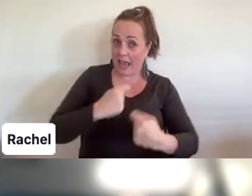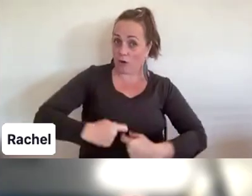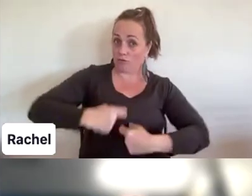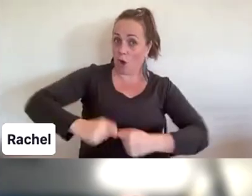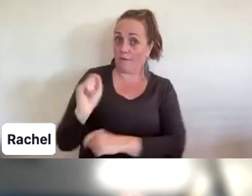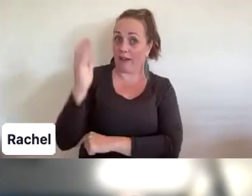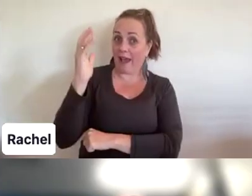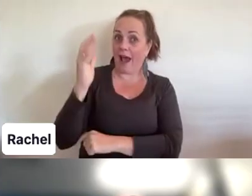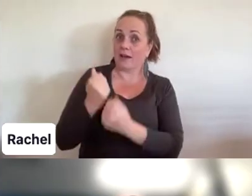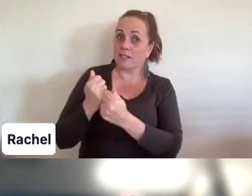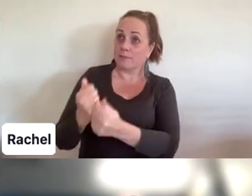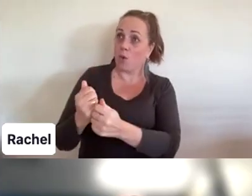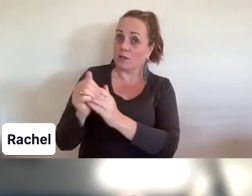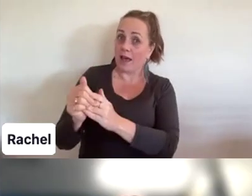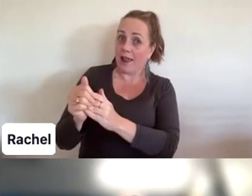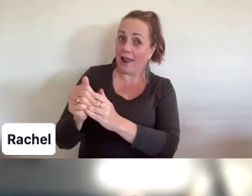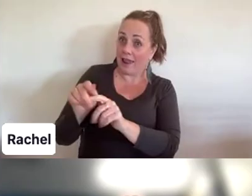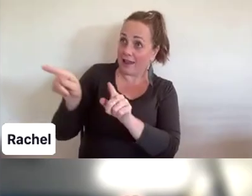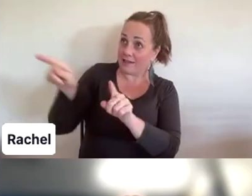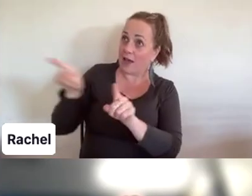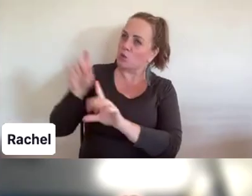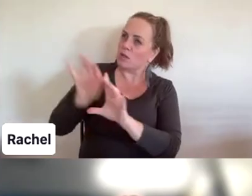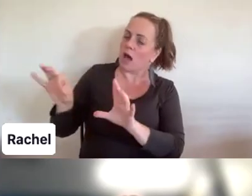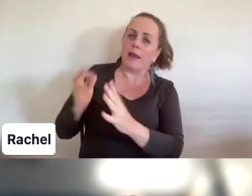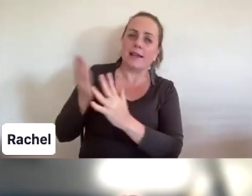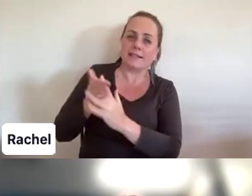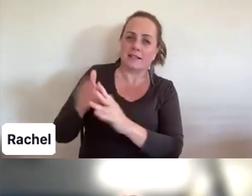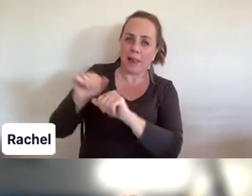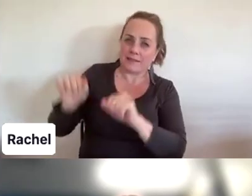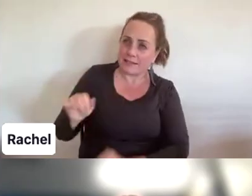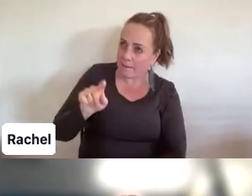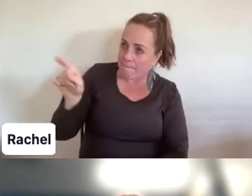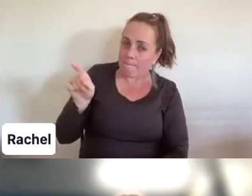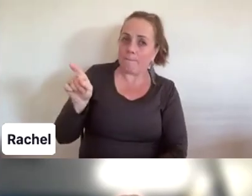system leaders to design accessible systems, connects those systems with the lived experience